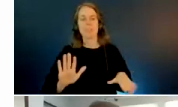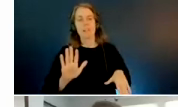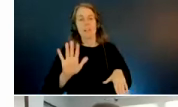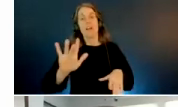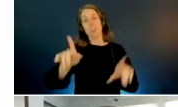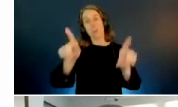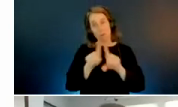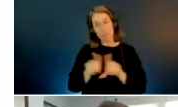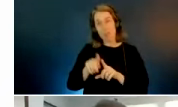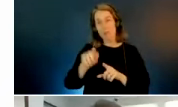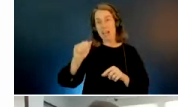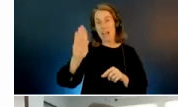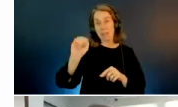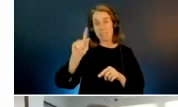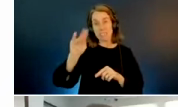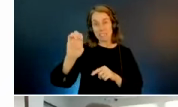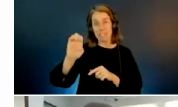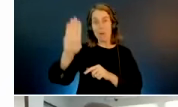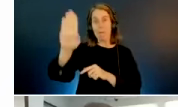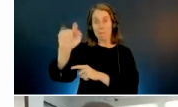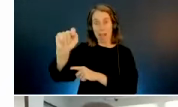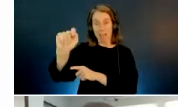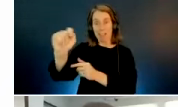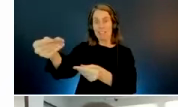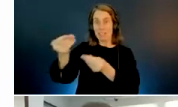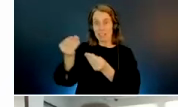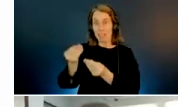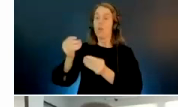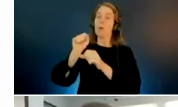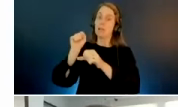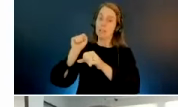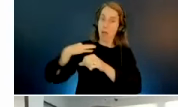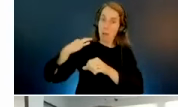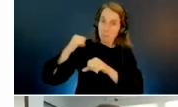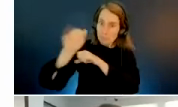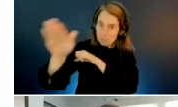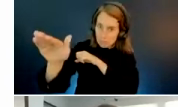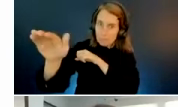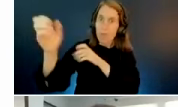have to to to swear an oath that you are who you say you are um and then you have to have a witness